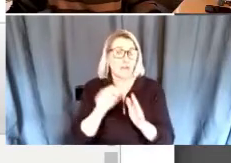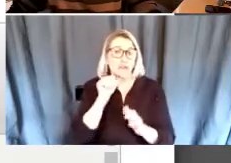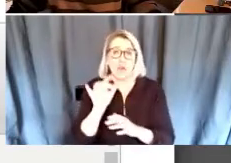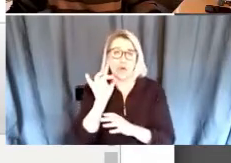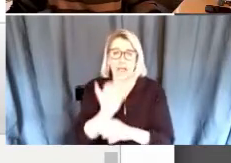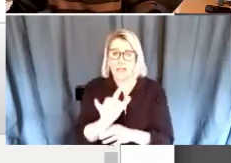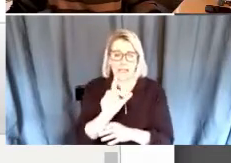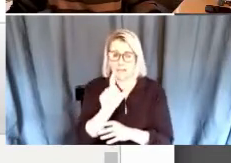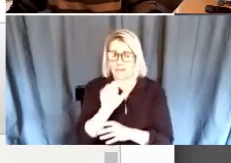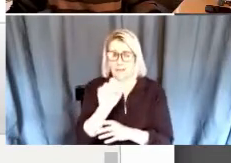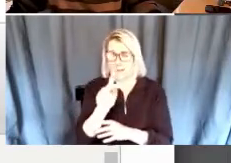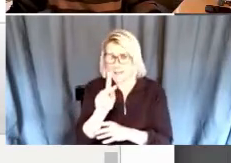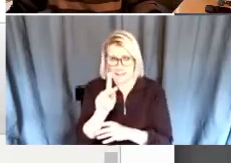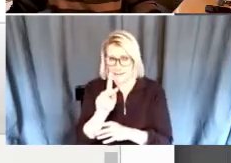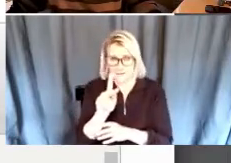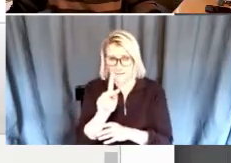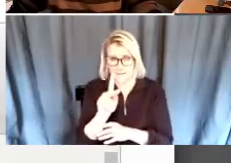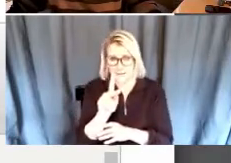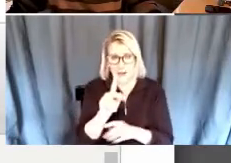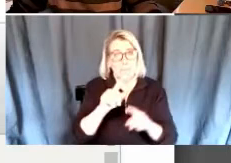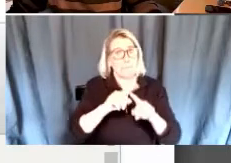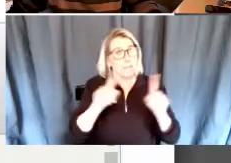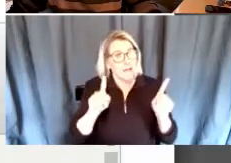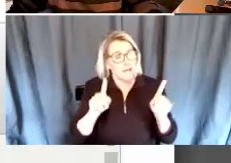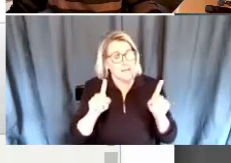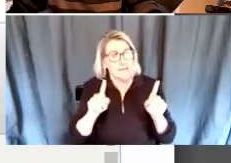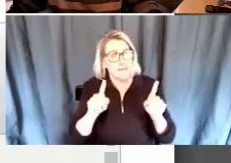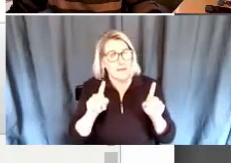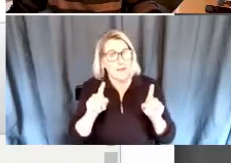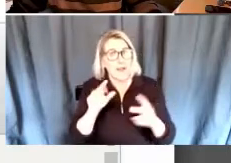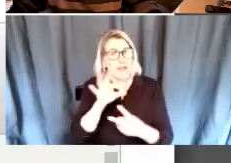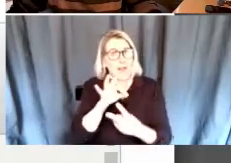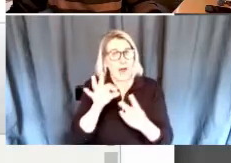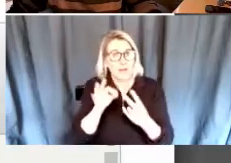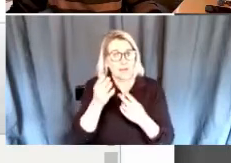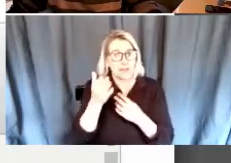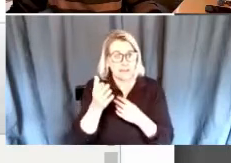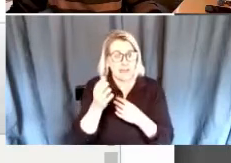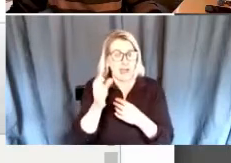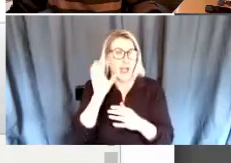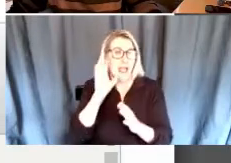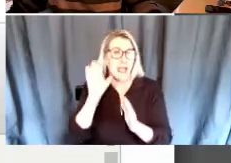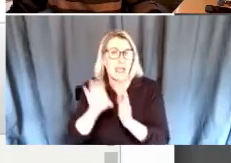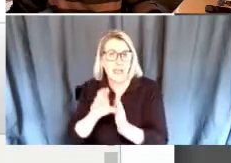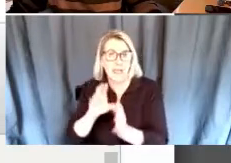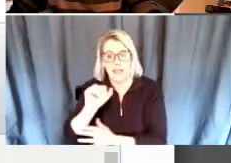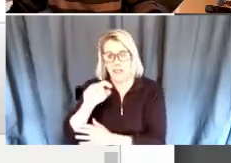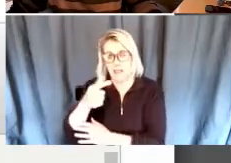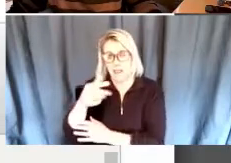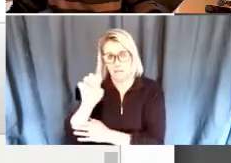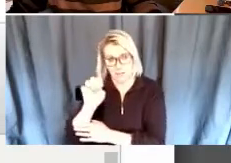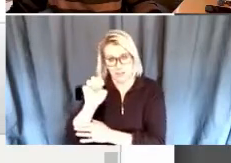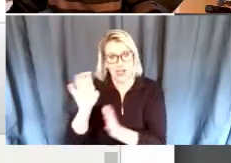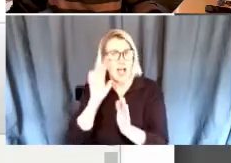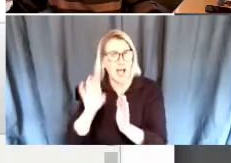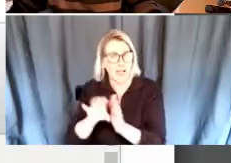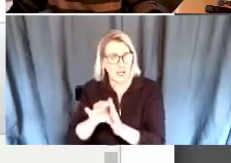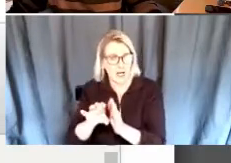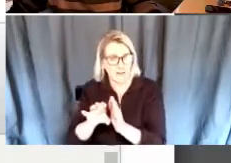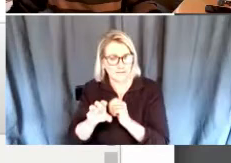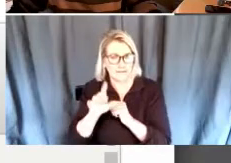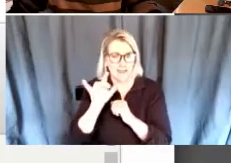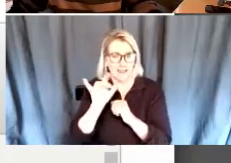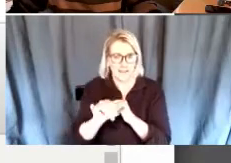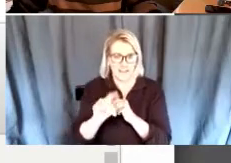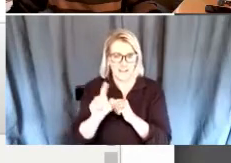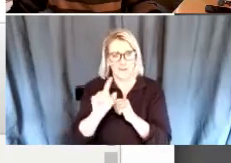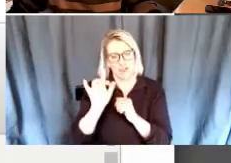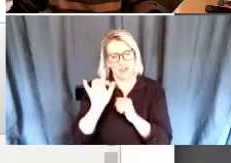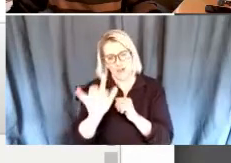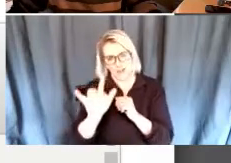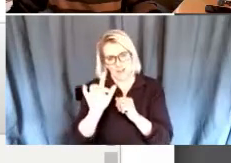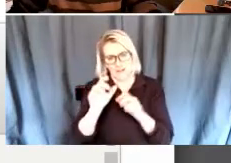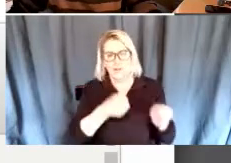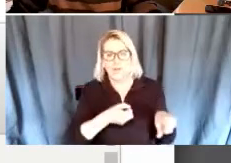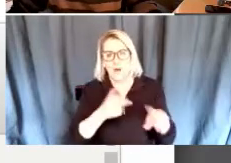icon, rather the option is there IMAGE ICON. This is where you upload an image. If you